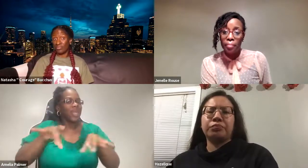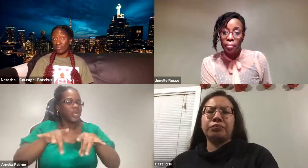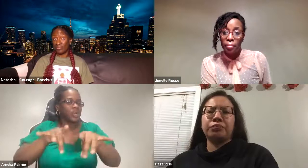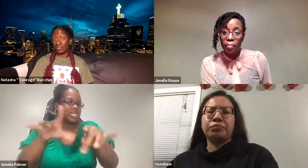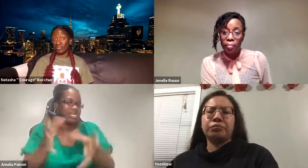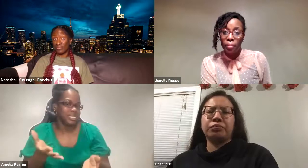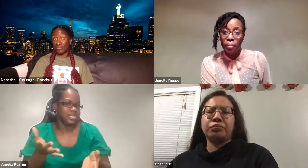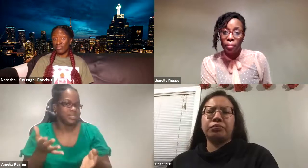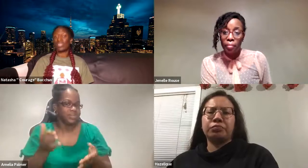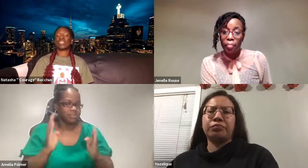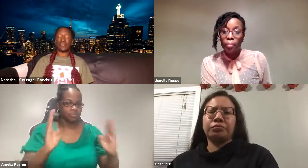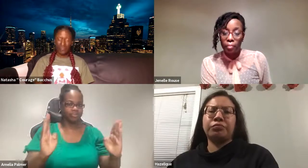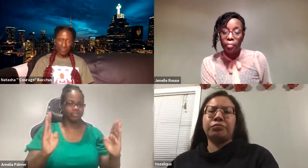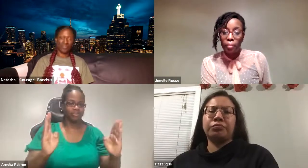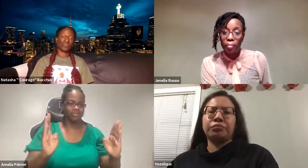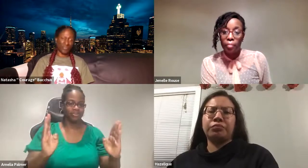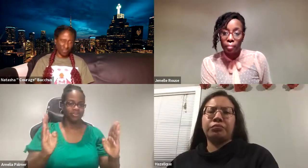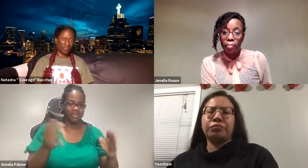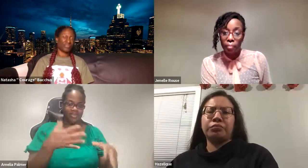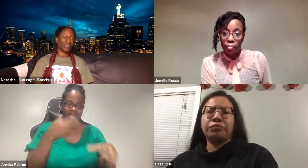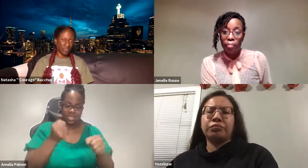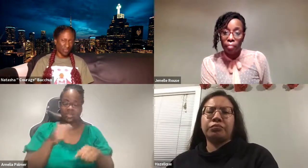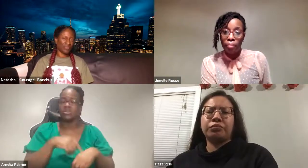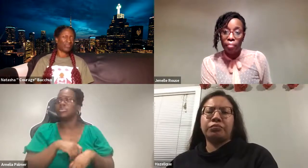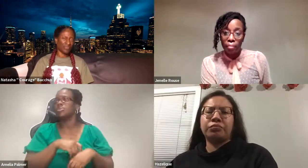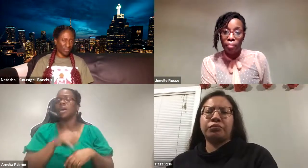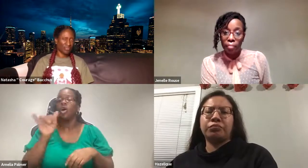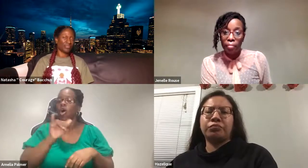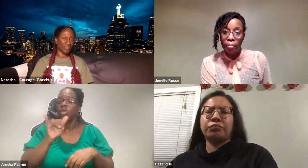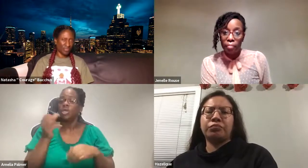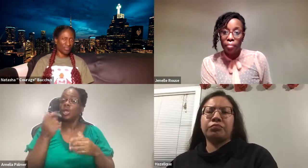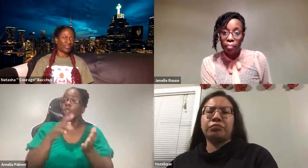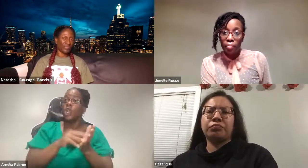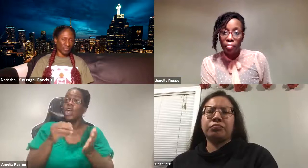visual language so much faster than auditory language because of their acquisition styles